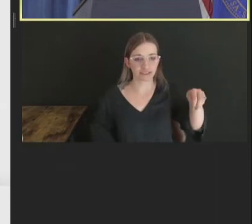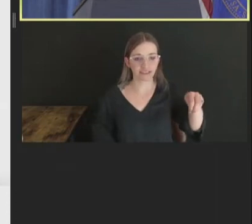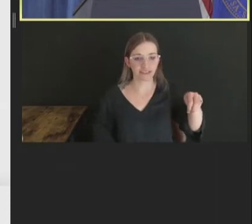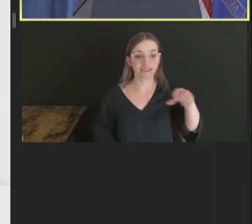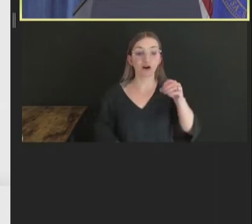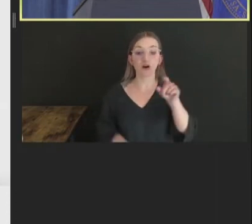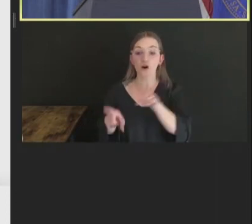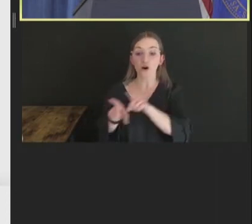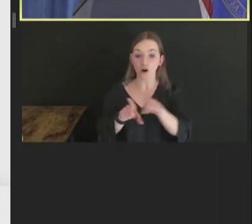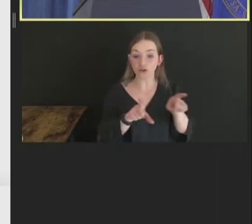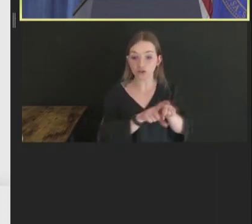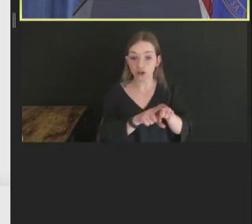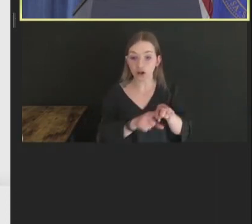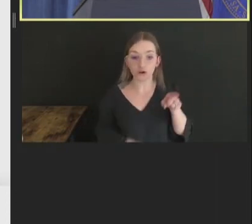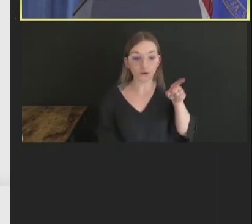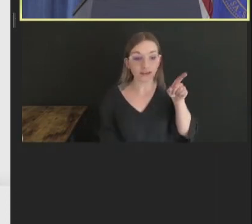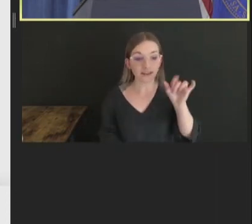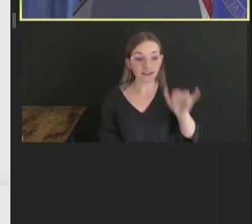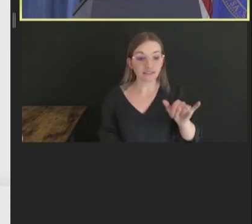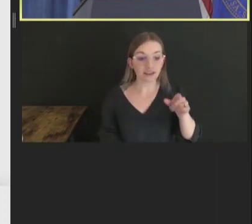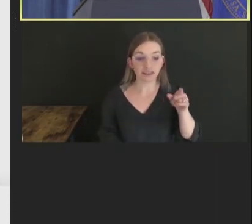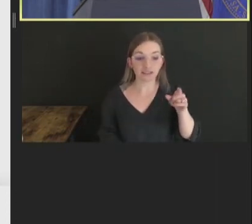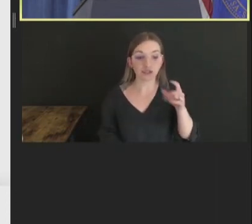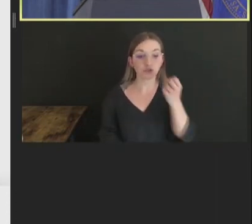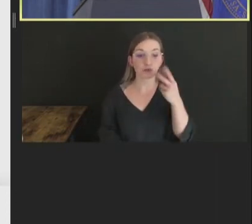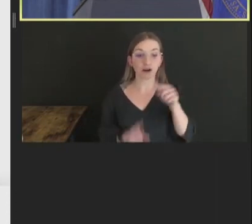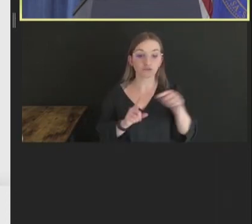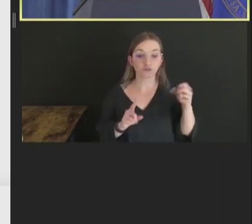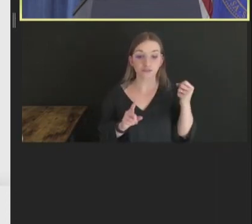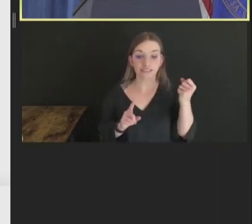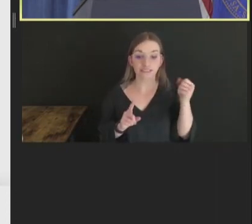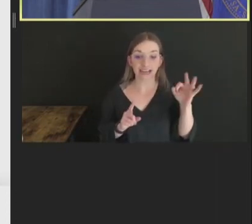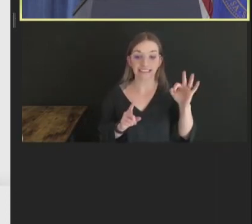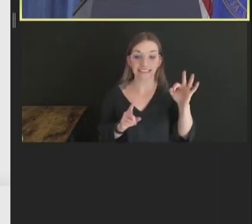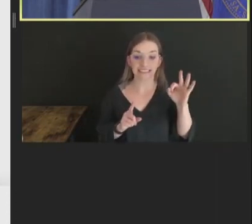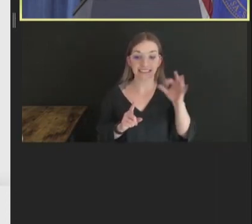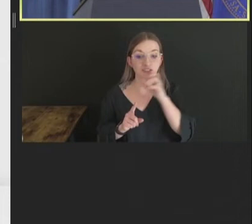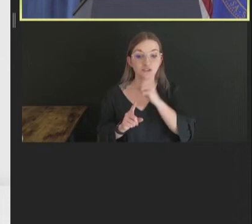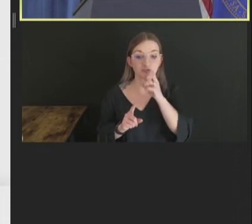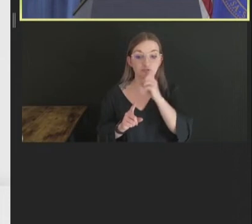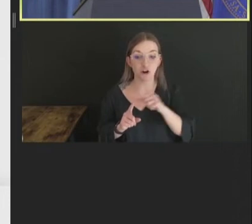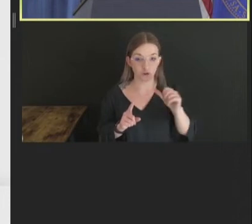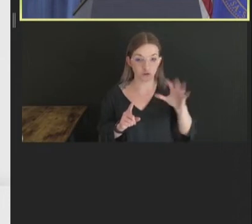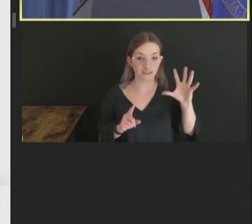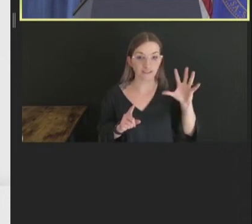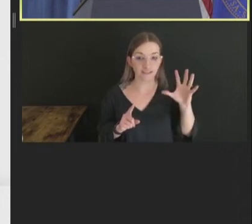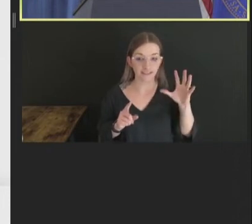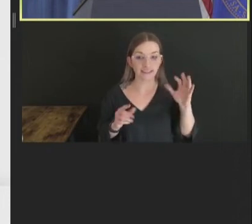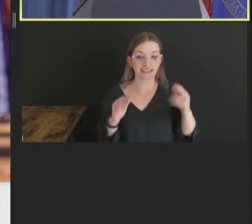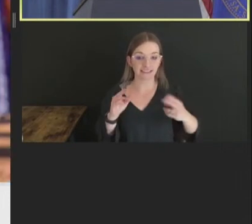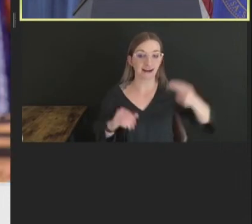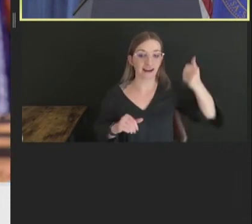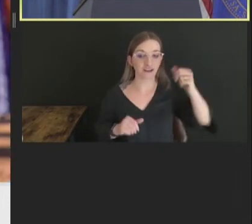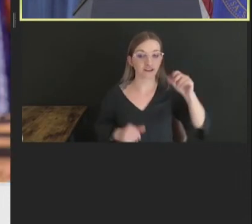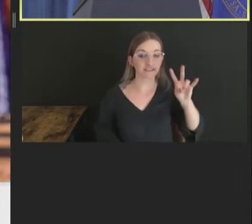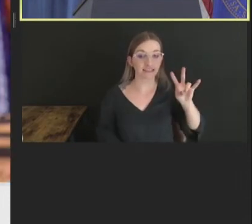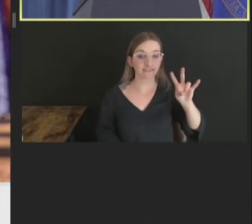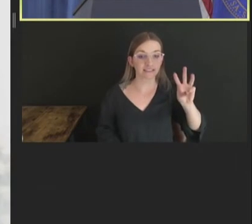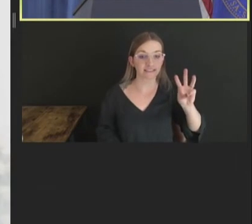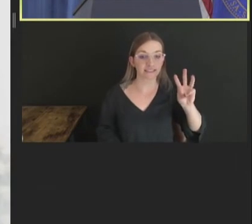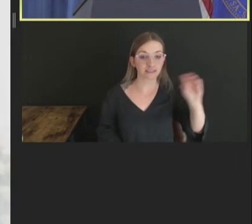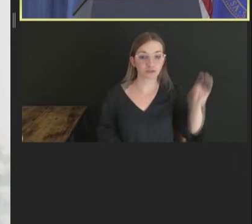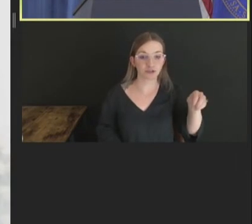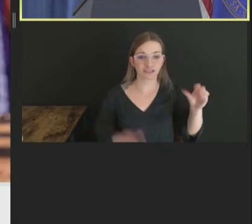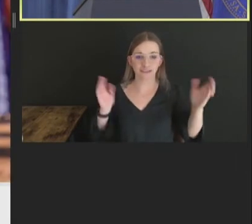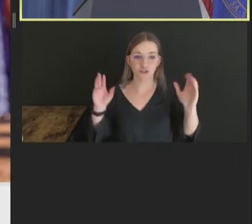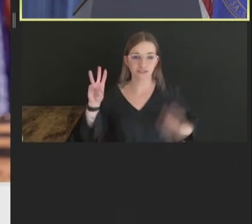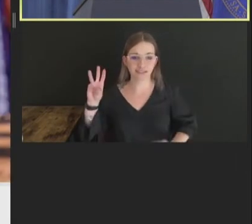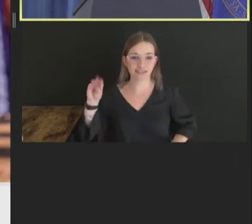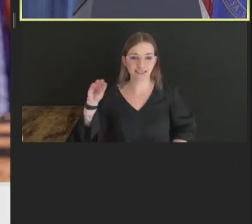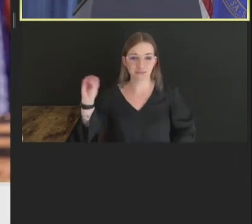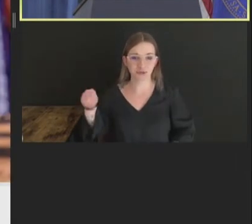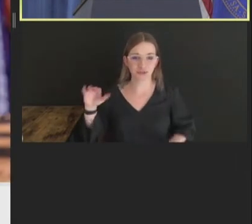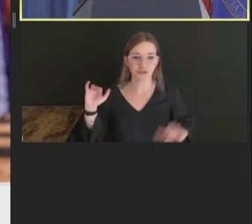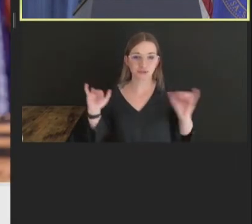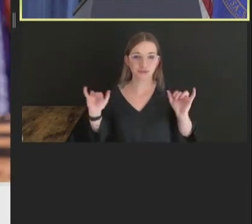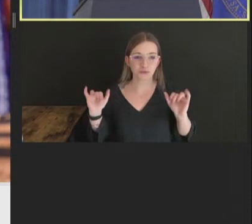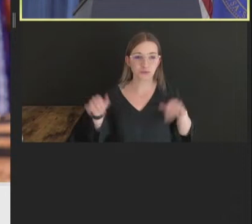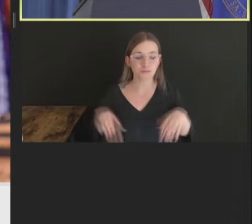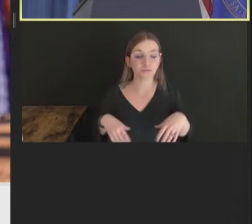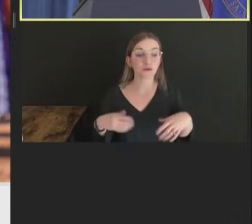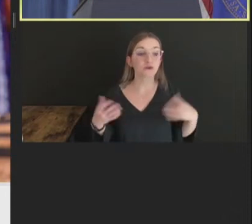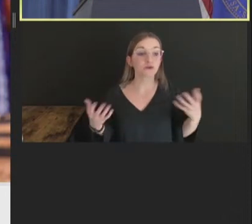60 percent nationally. So, tribes continue to have a strong success. Why? Oops. So, I think